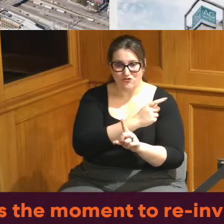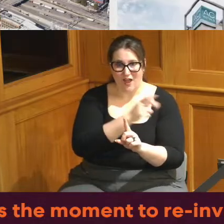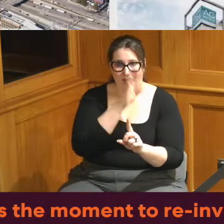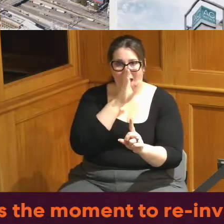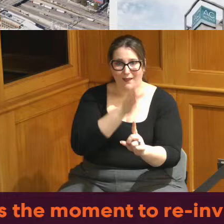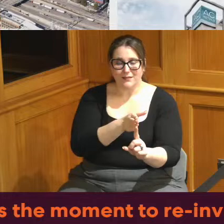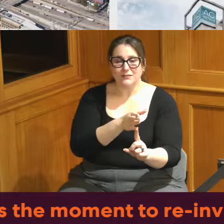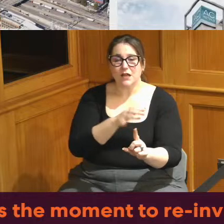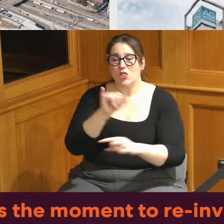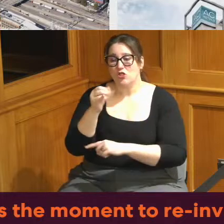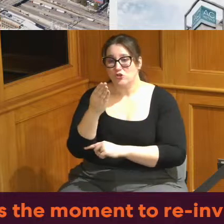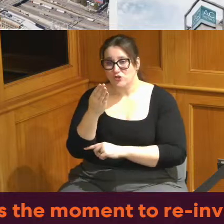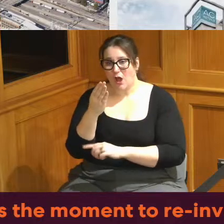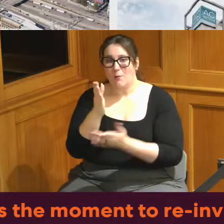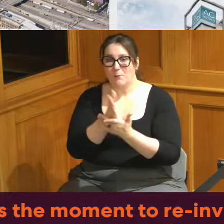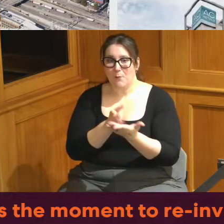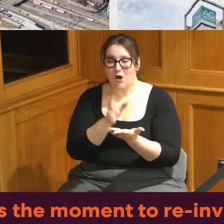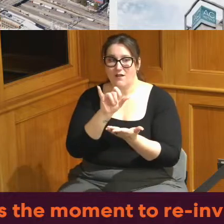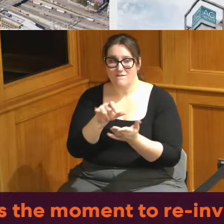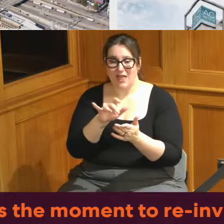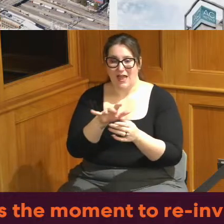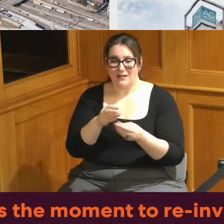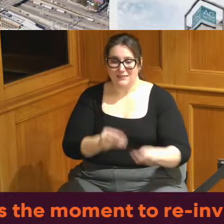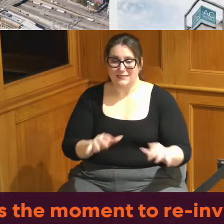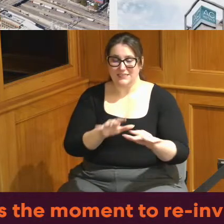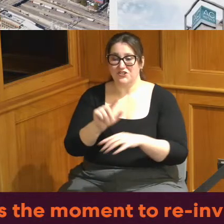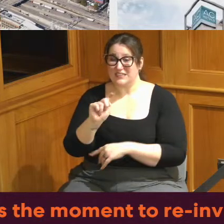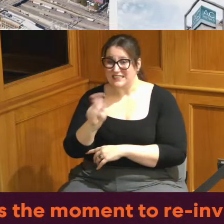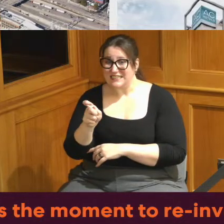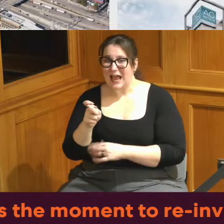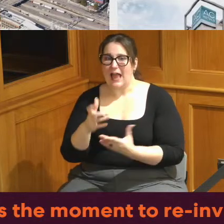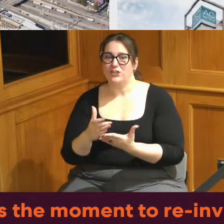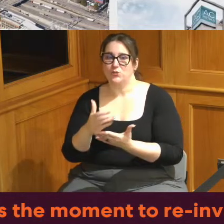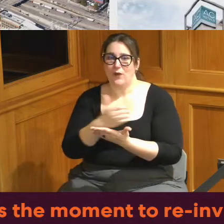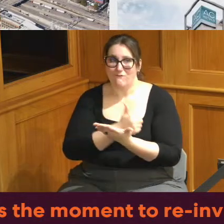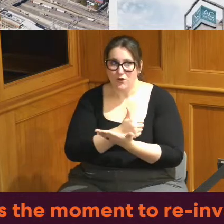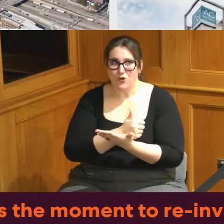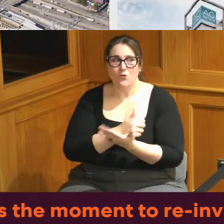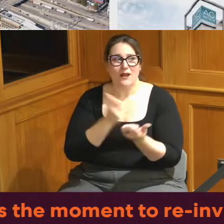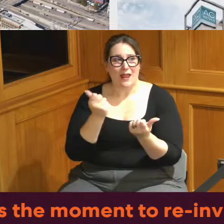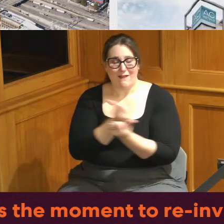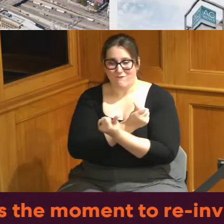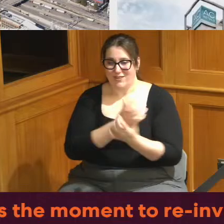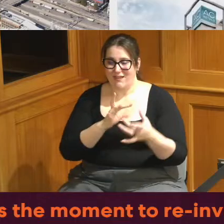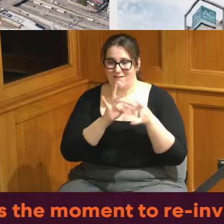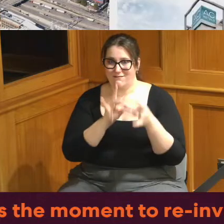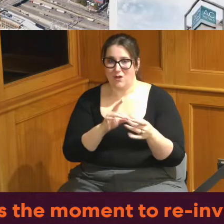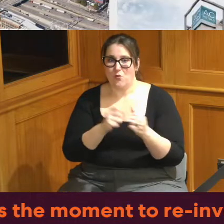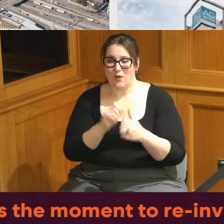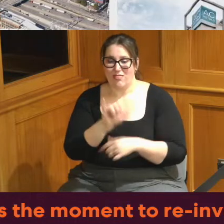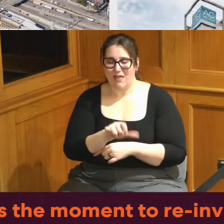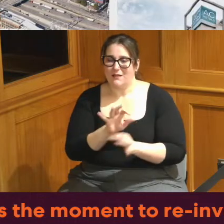jobs components to this district, the tax revenue components. It is indeed a very important asset